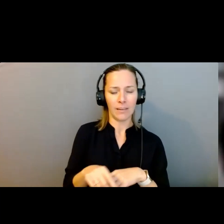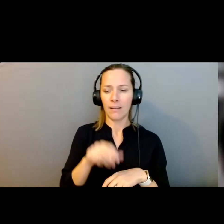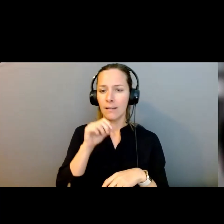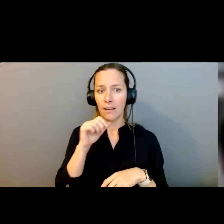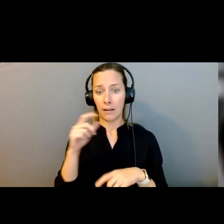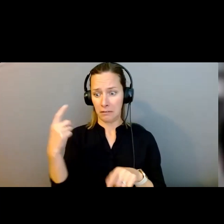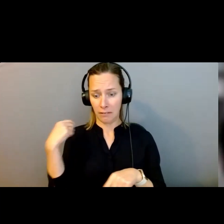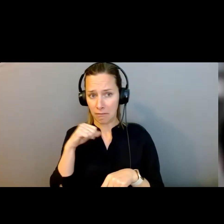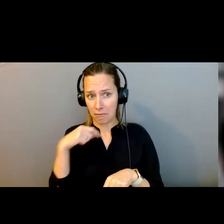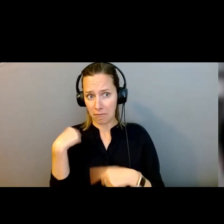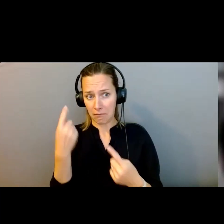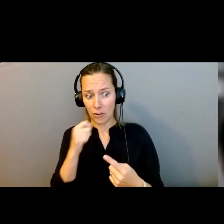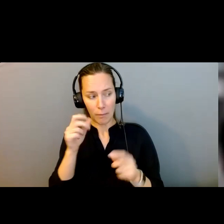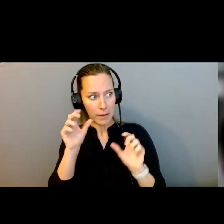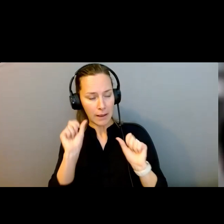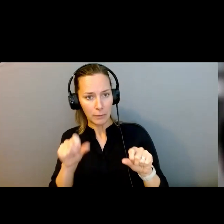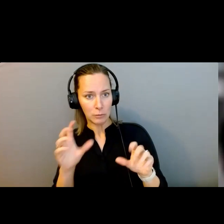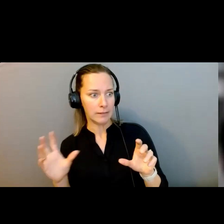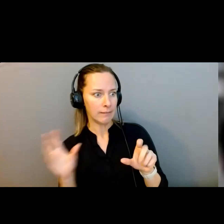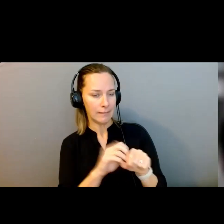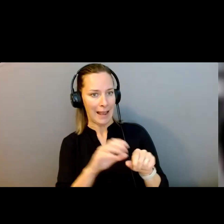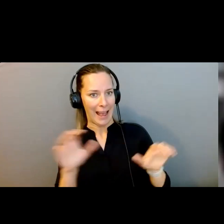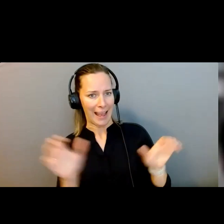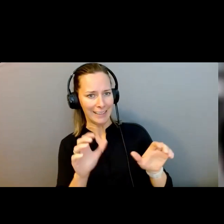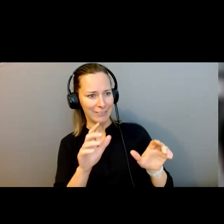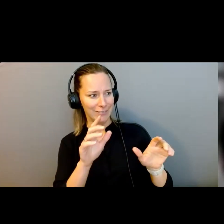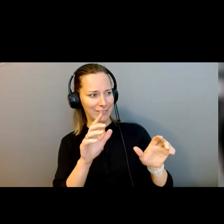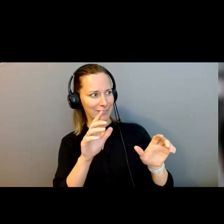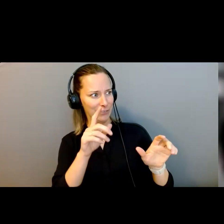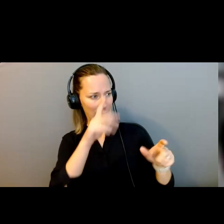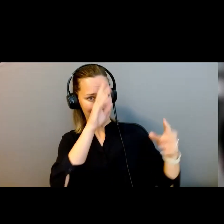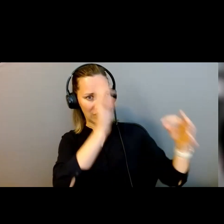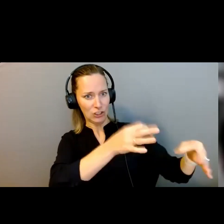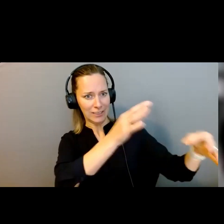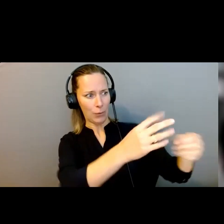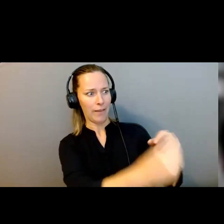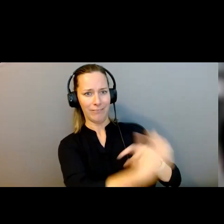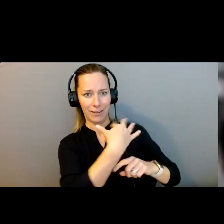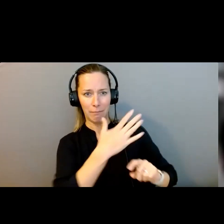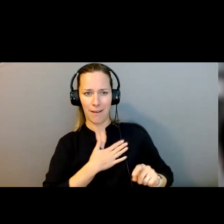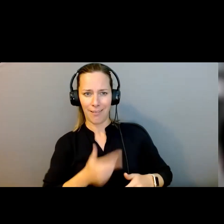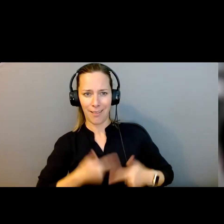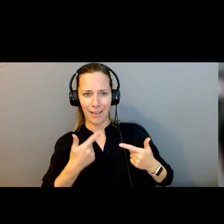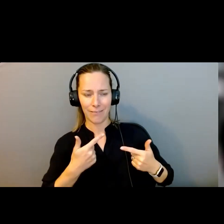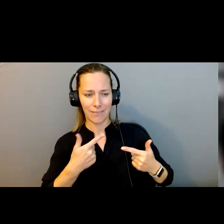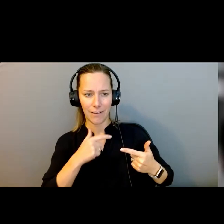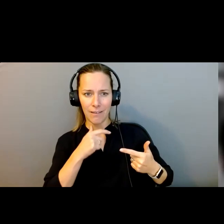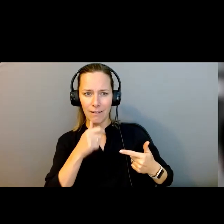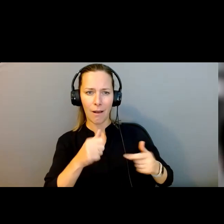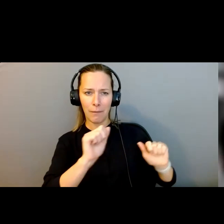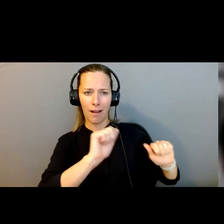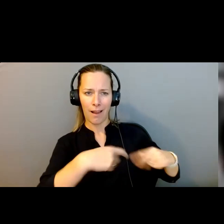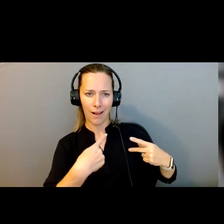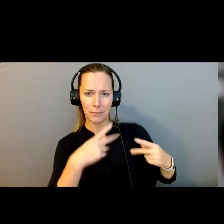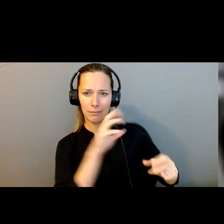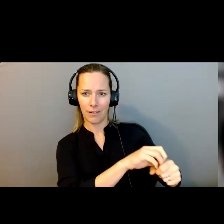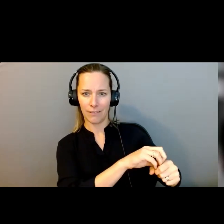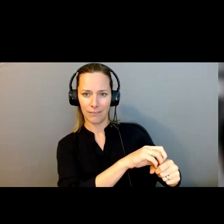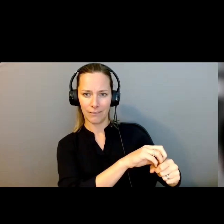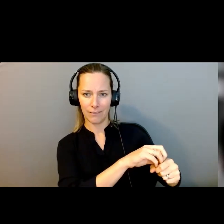in decision-making about our own lives. And so thinking about that as well, whether it's health,